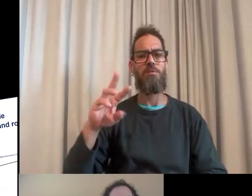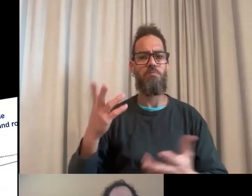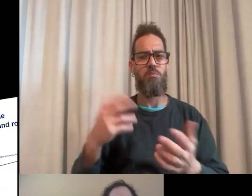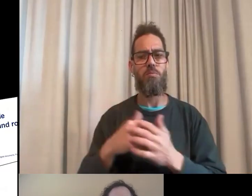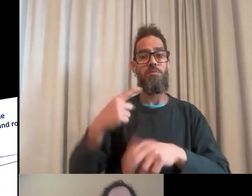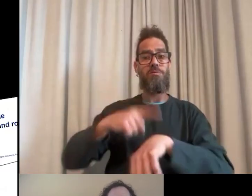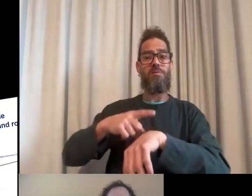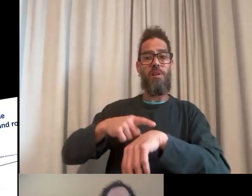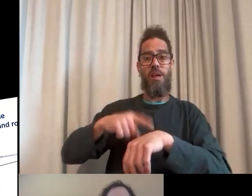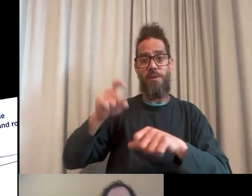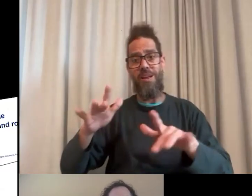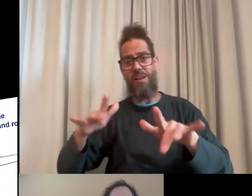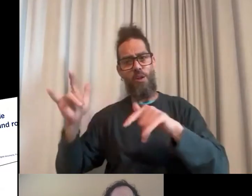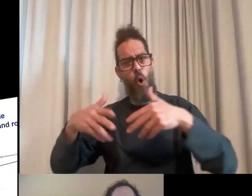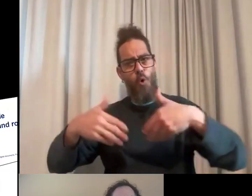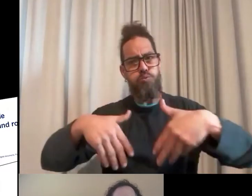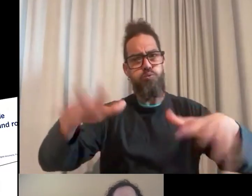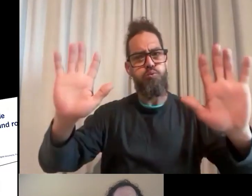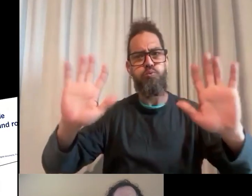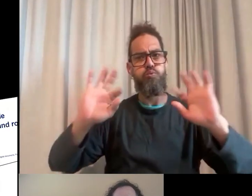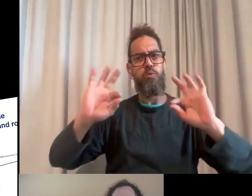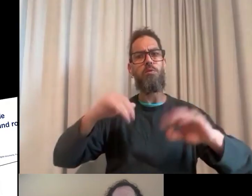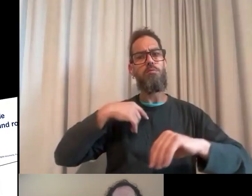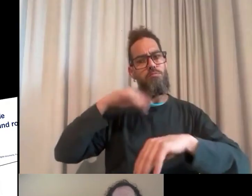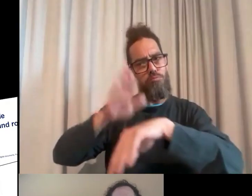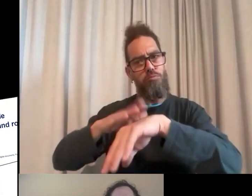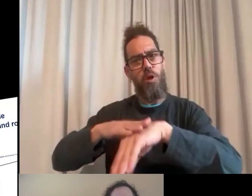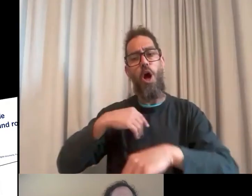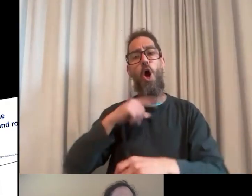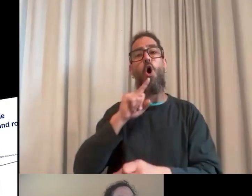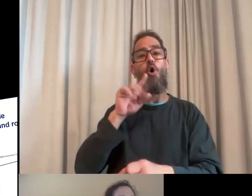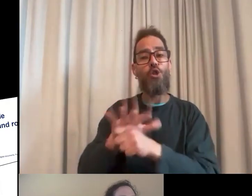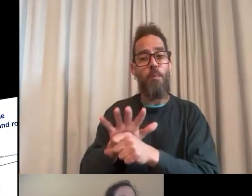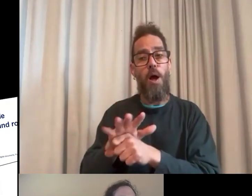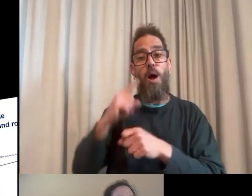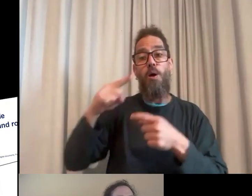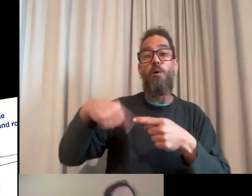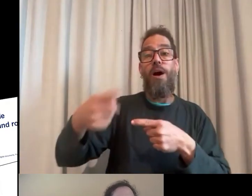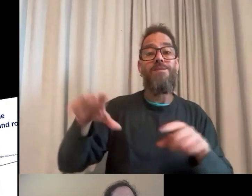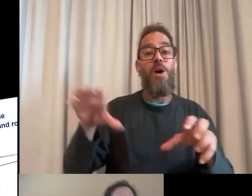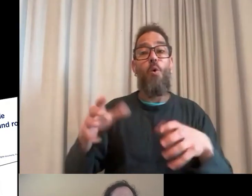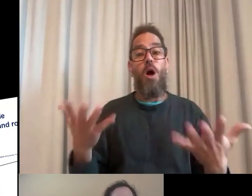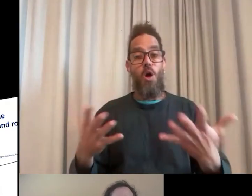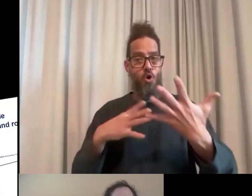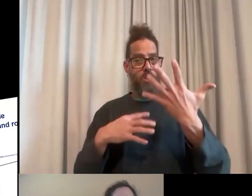But for those of you who may need to bounce, I am going to just, I did promise to give you some next steps.